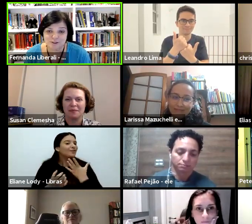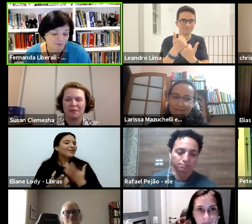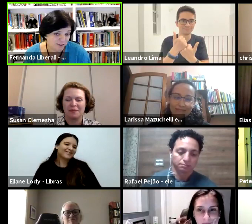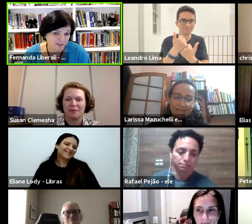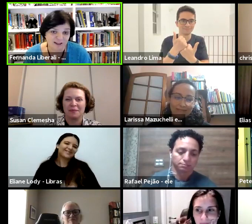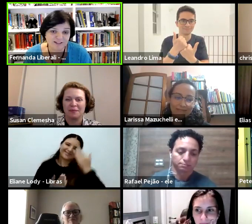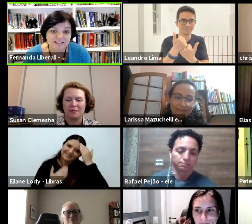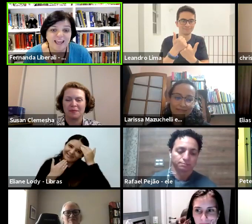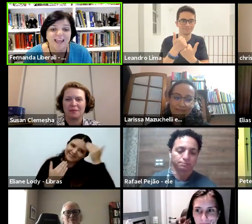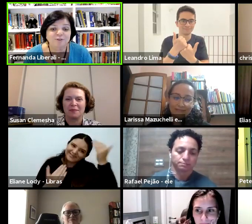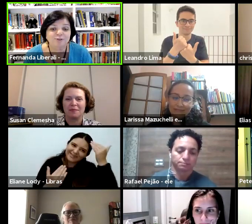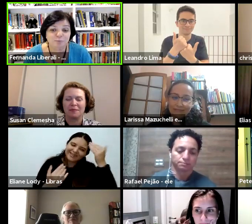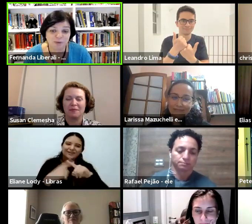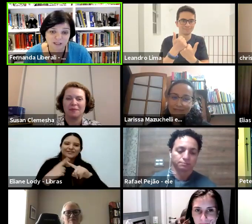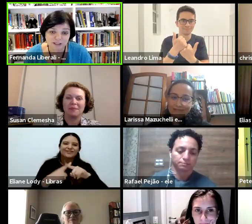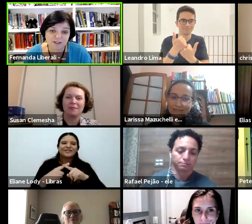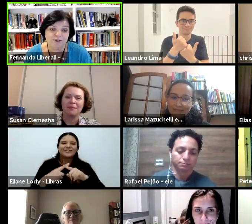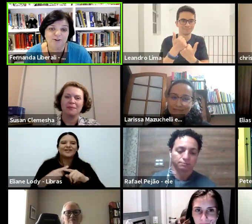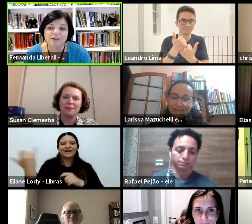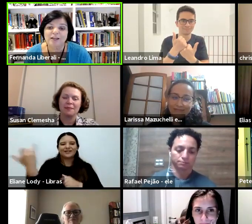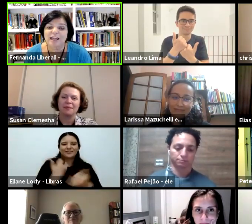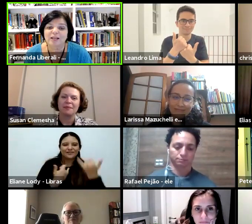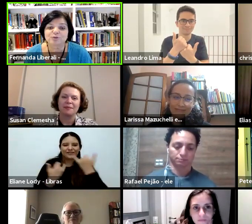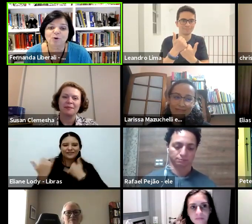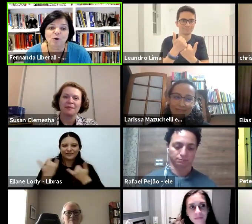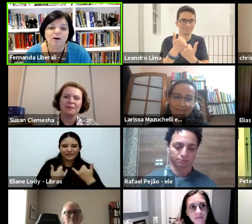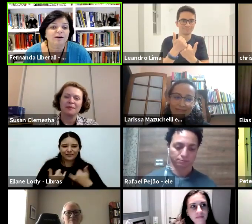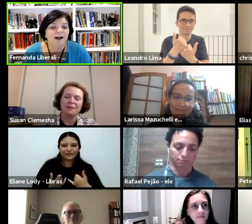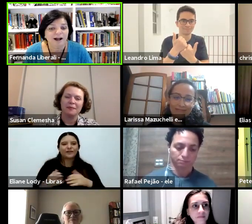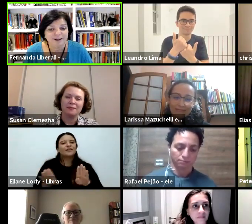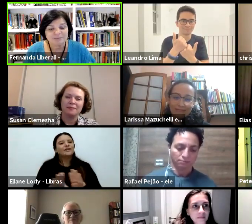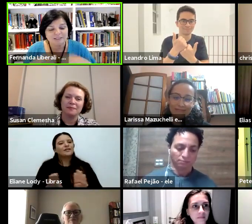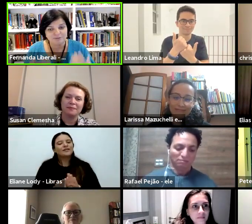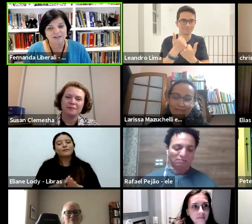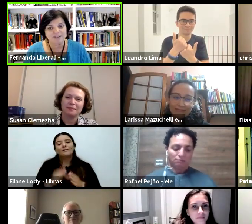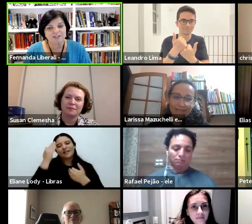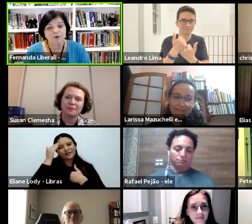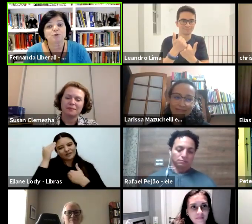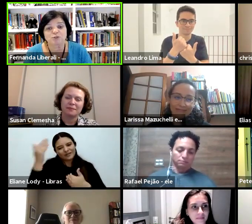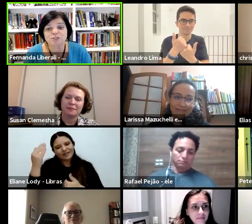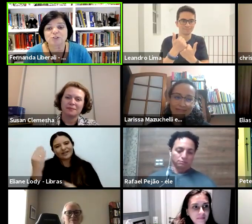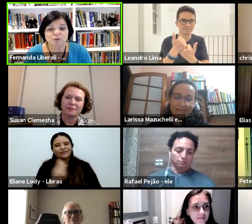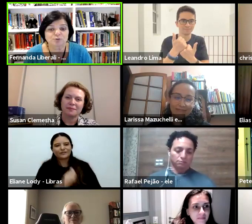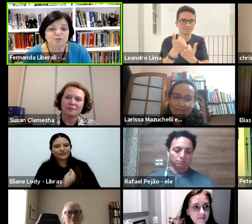So I thank you very much for r having shared this with you with us having shared this with you with us and for being.